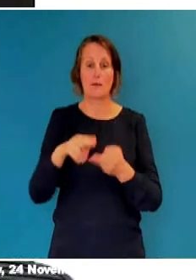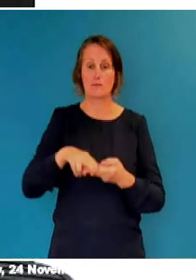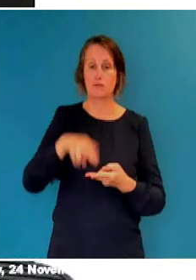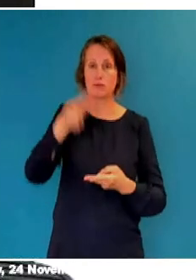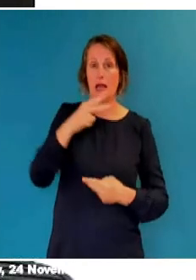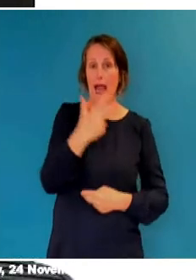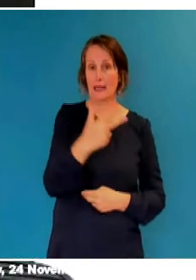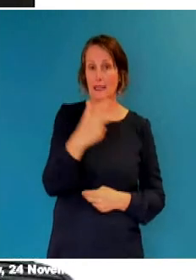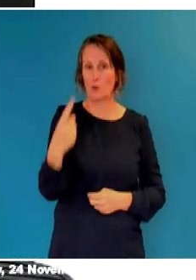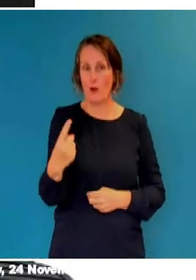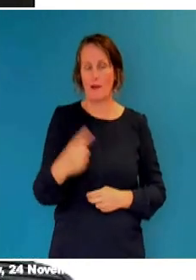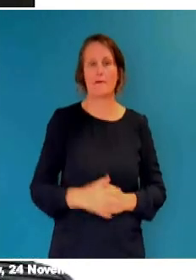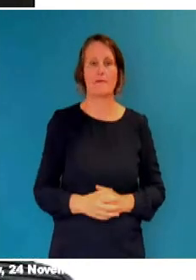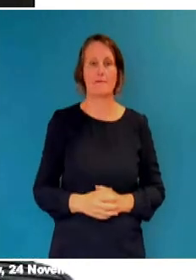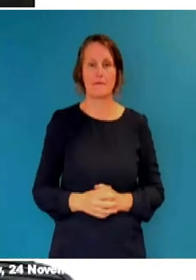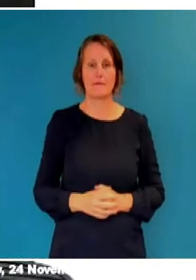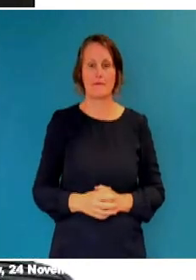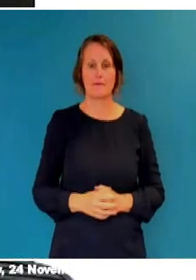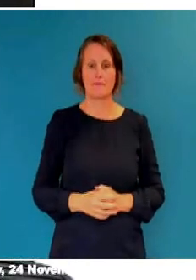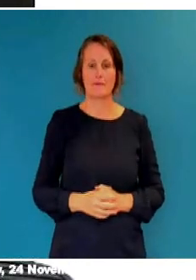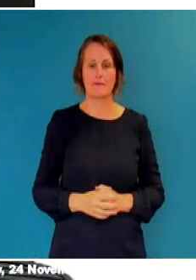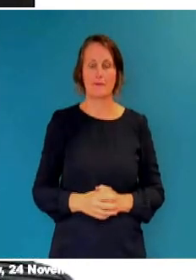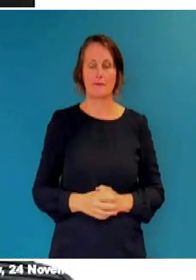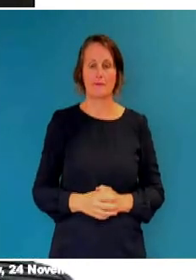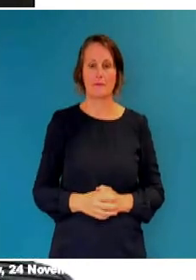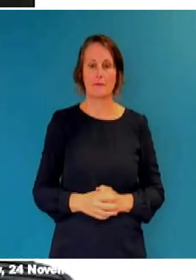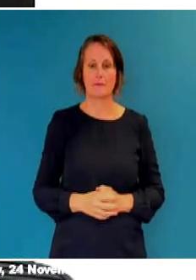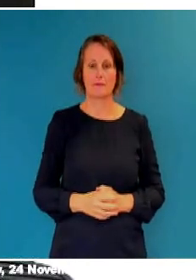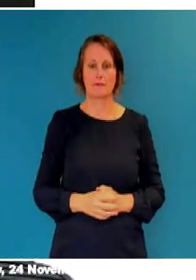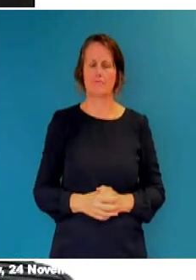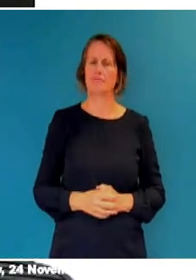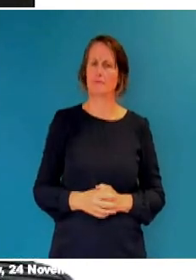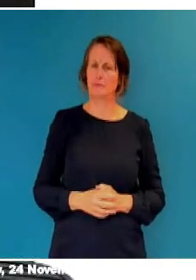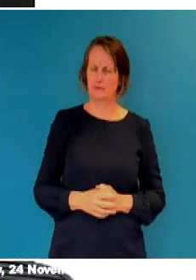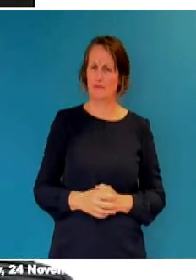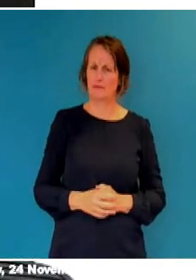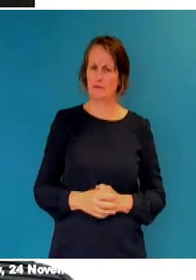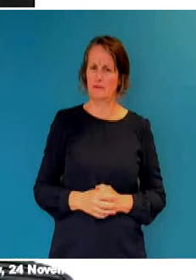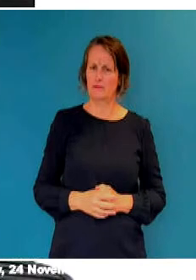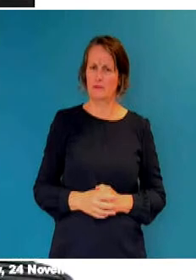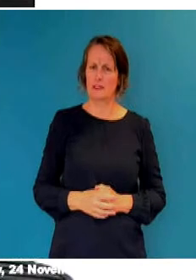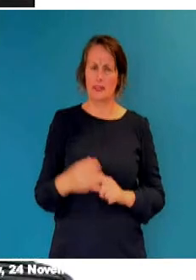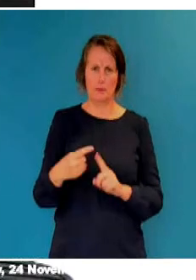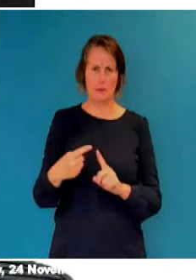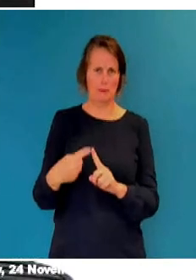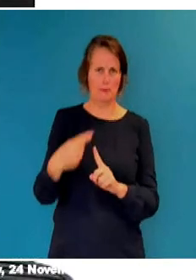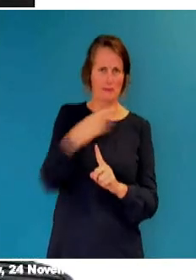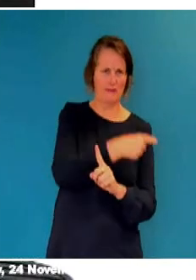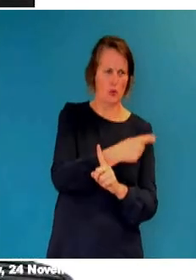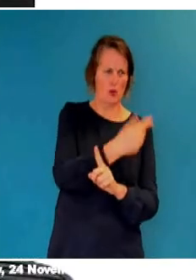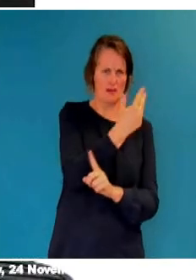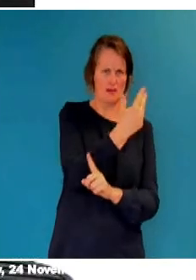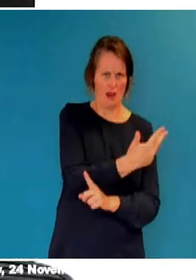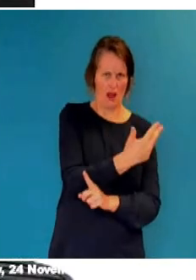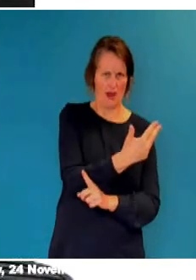That's an increase from 9 people as at 24Â May